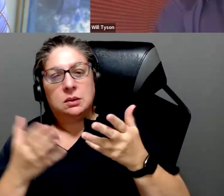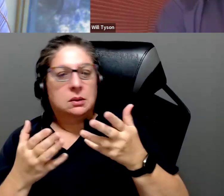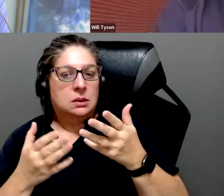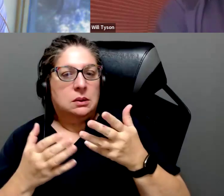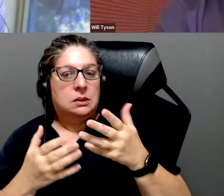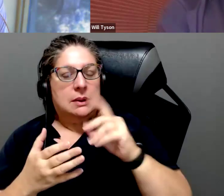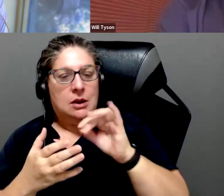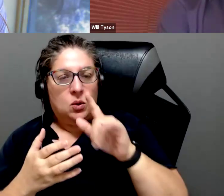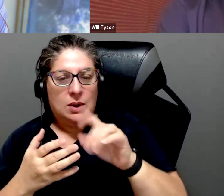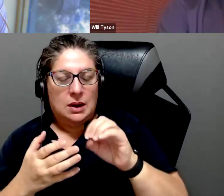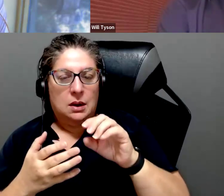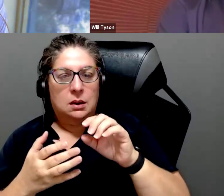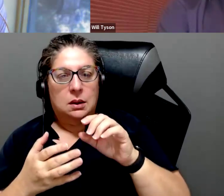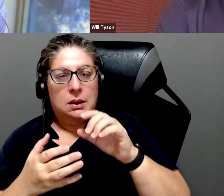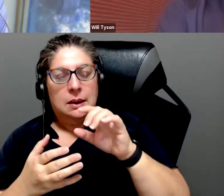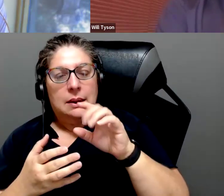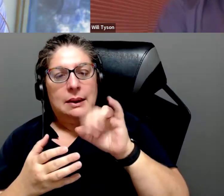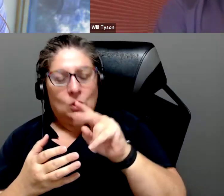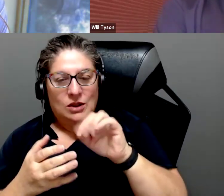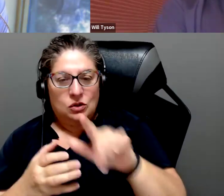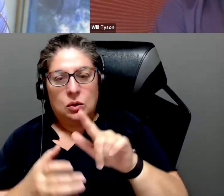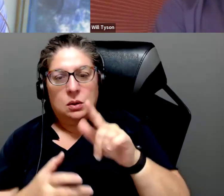information or the first year of college.